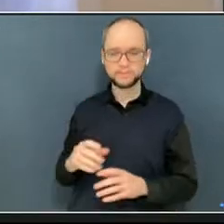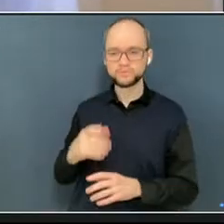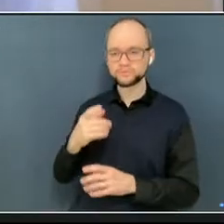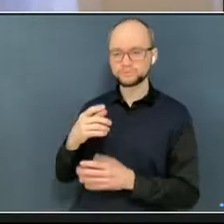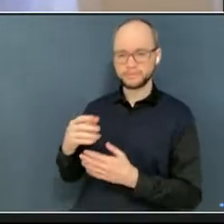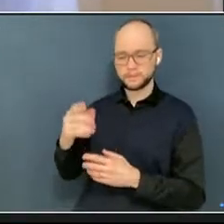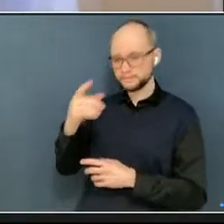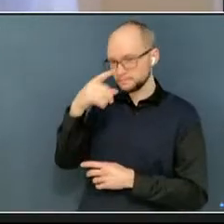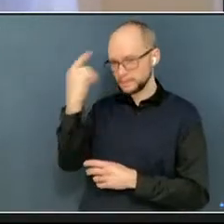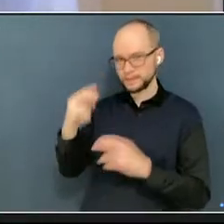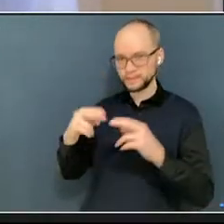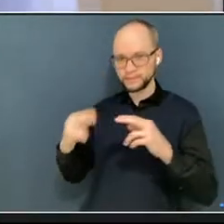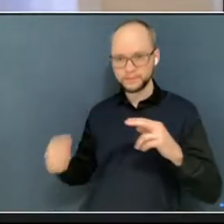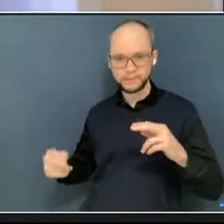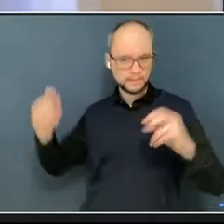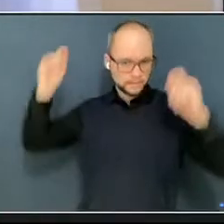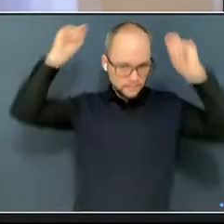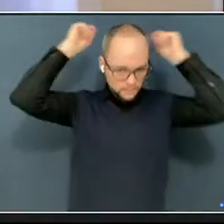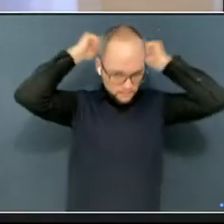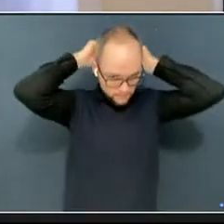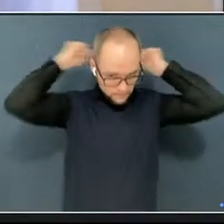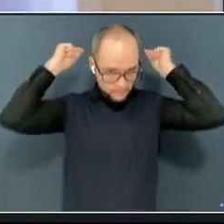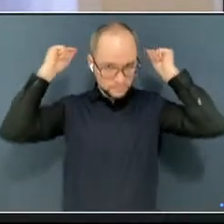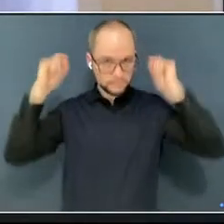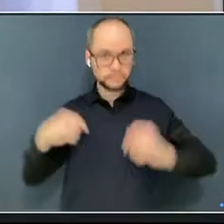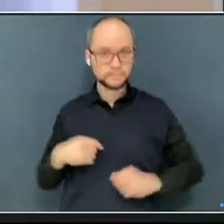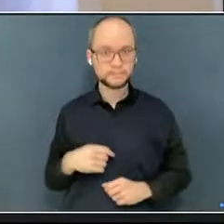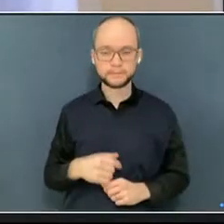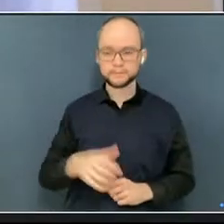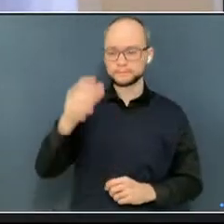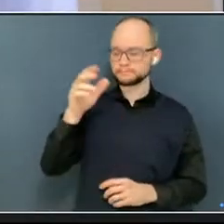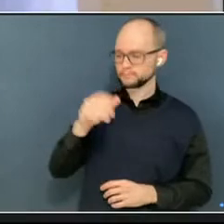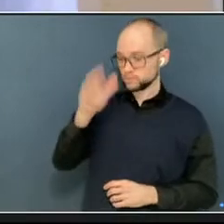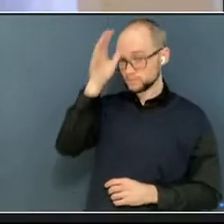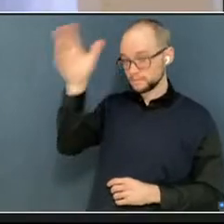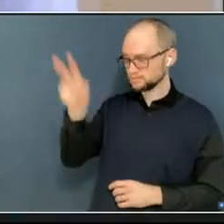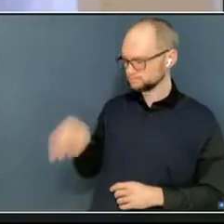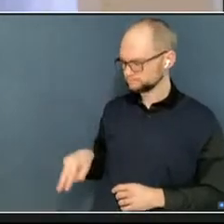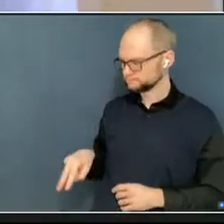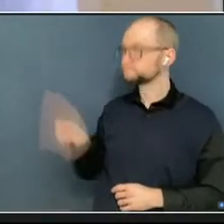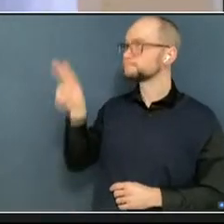I rose as he approached. He's looking at me and the tree and looking at me and says do you not think it's a fine tree.